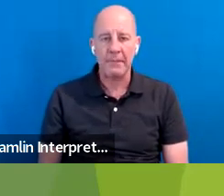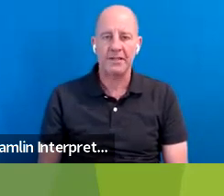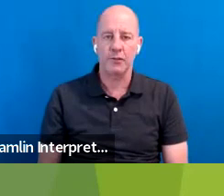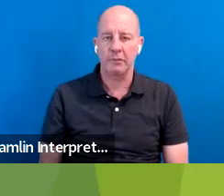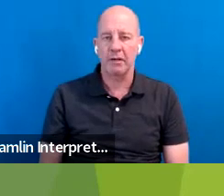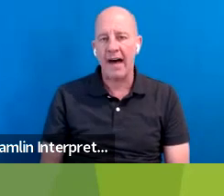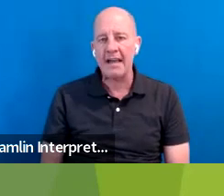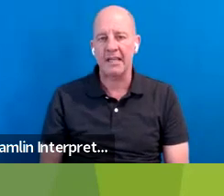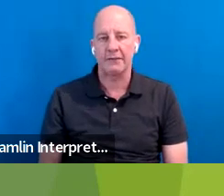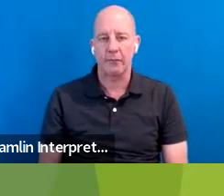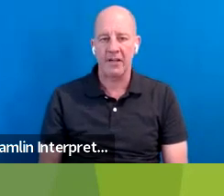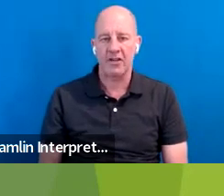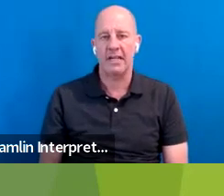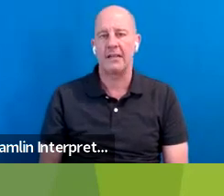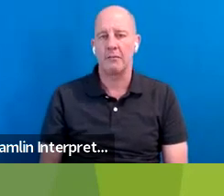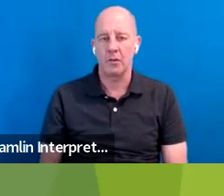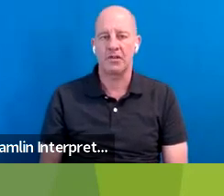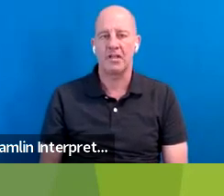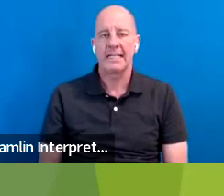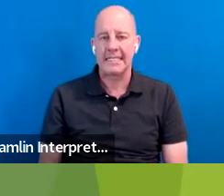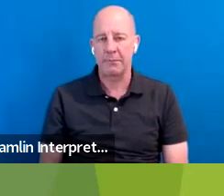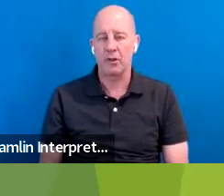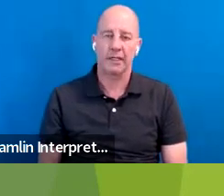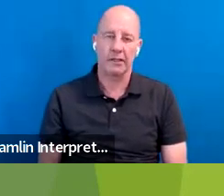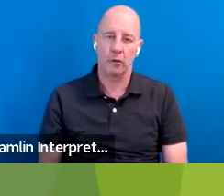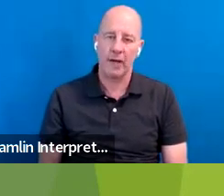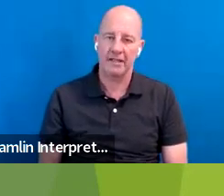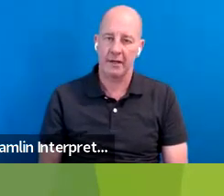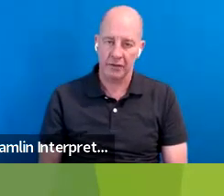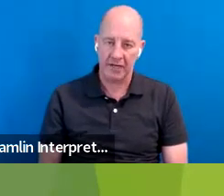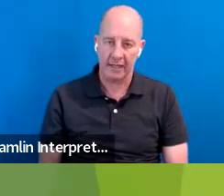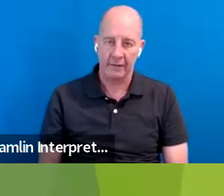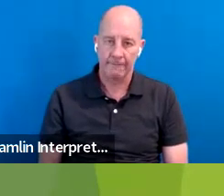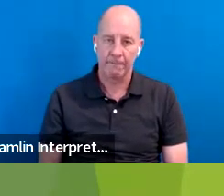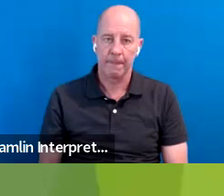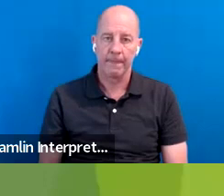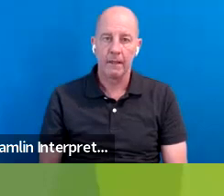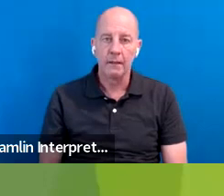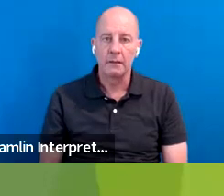What that means is we're going to provide the information in the most simple and clear way to understand.